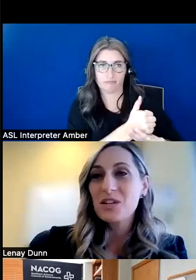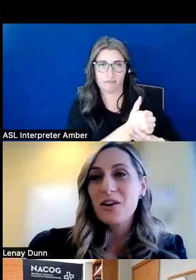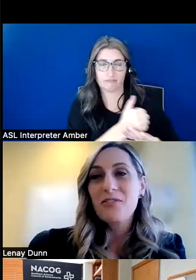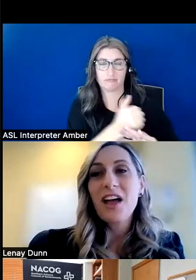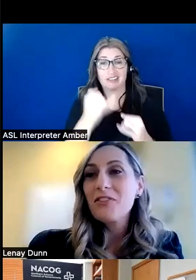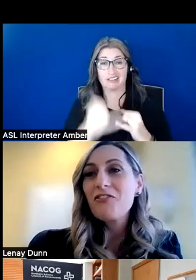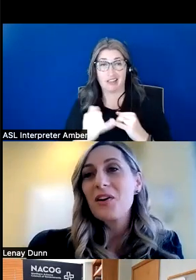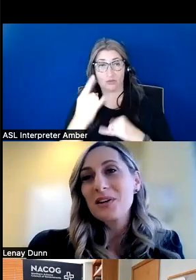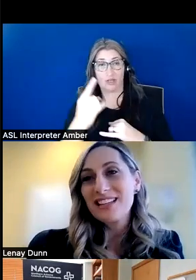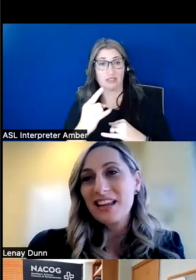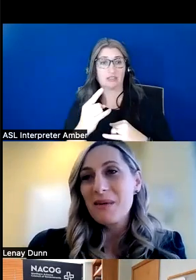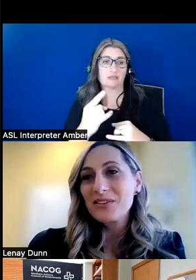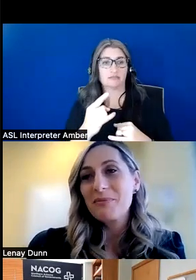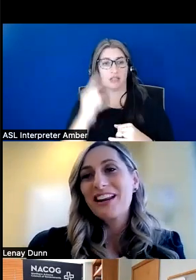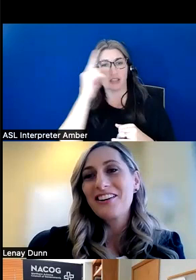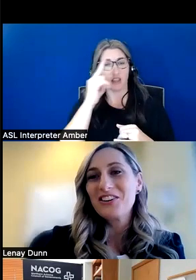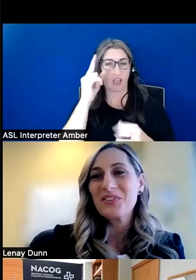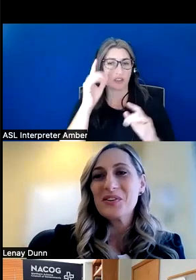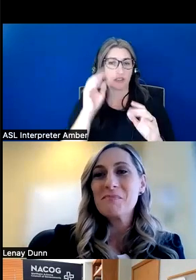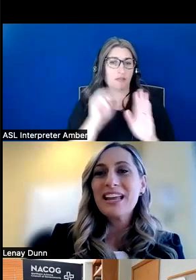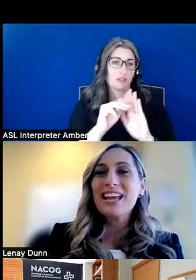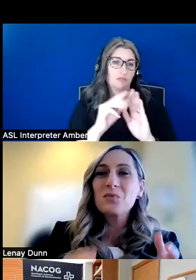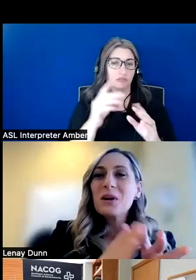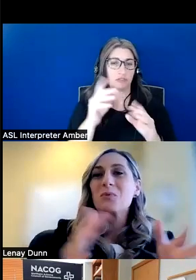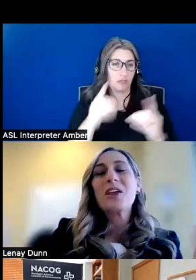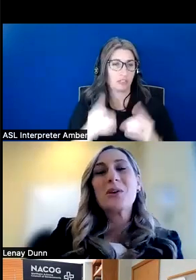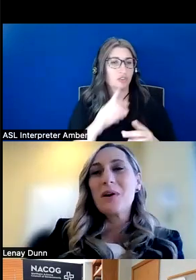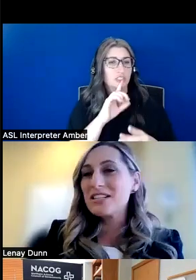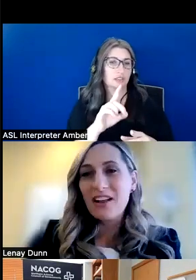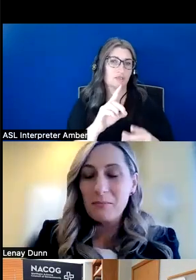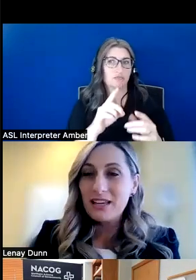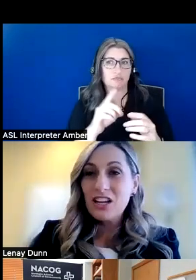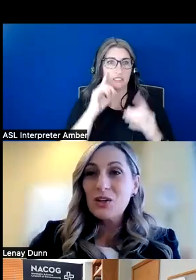That is a kind of a fun one to think about, depending on your group, is which way you want to develop it.